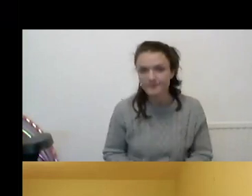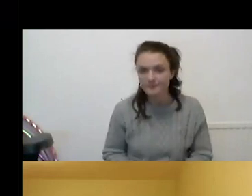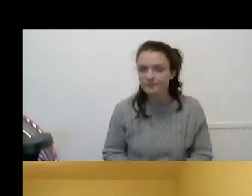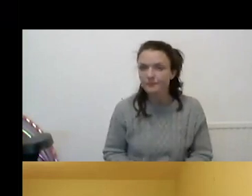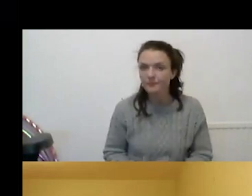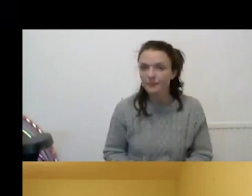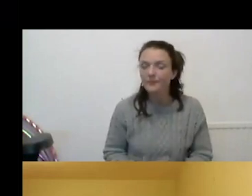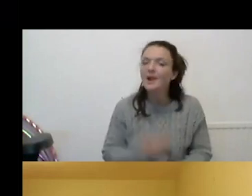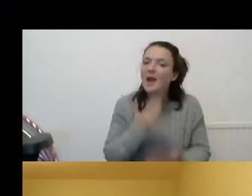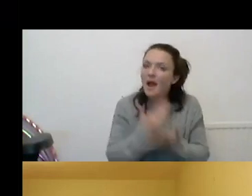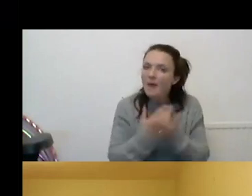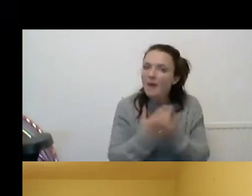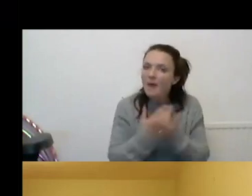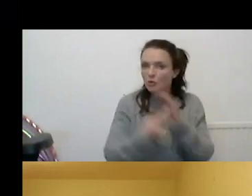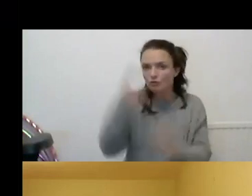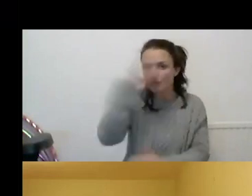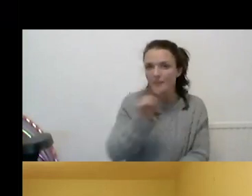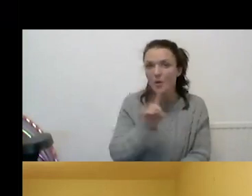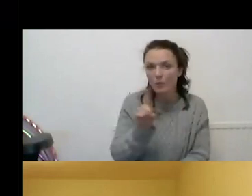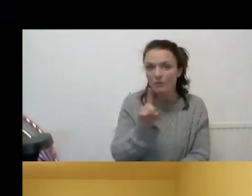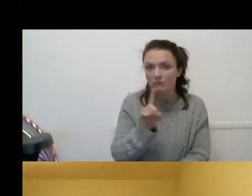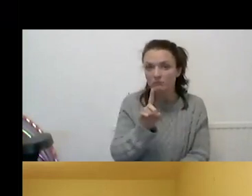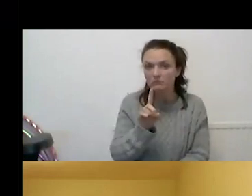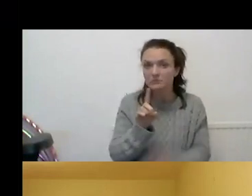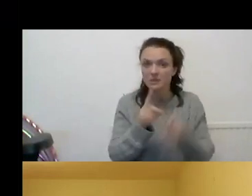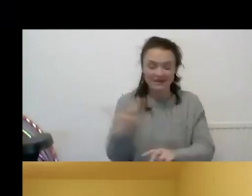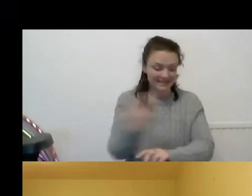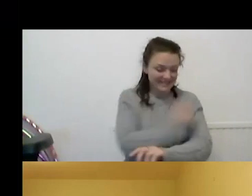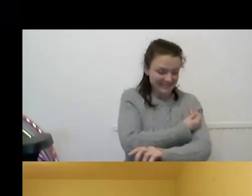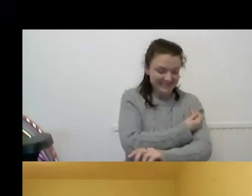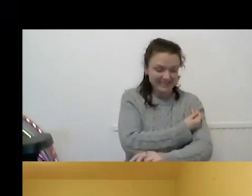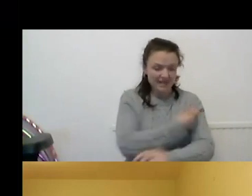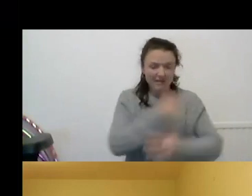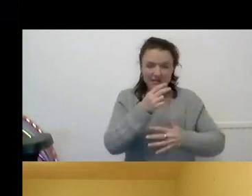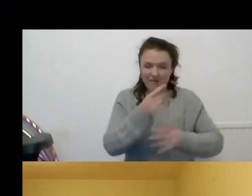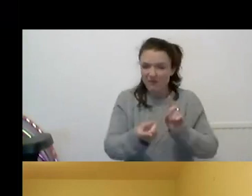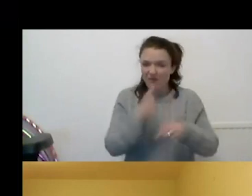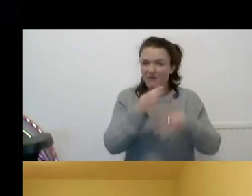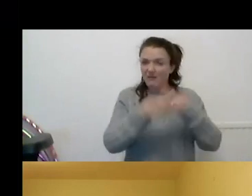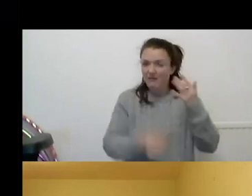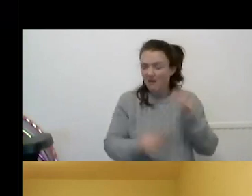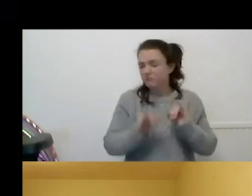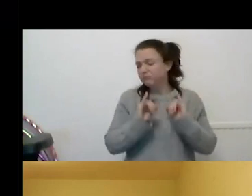some people might feel quite bad with the side effects. But the COVID-19 vaccines have not killed